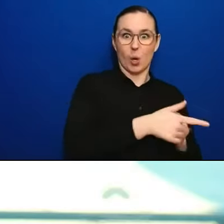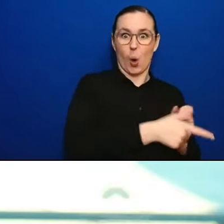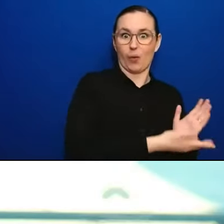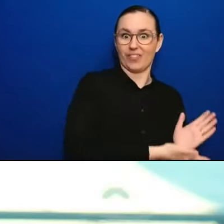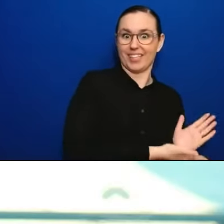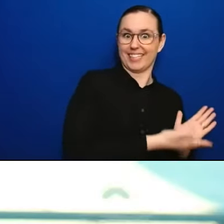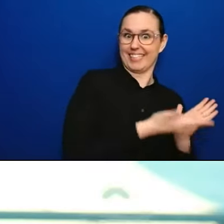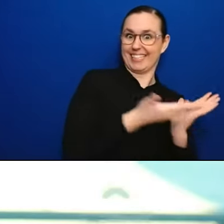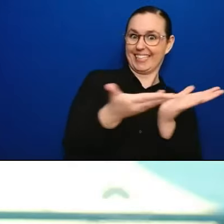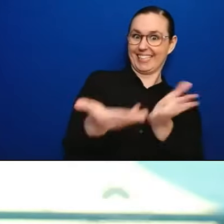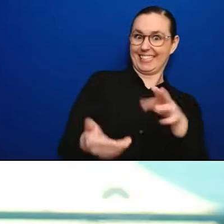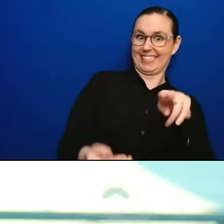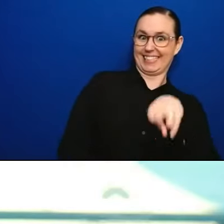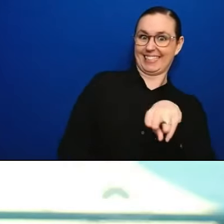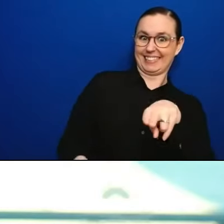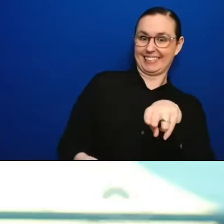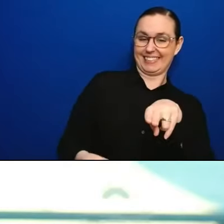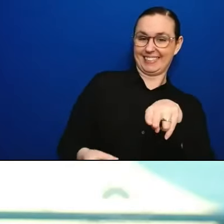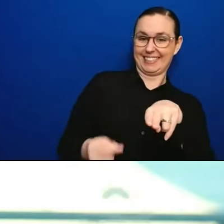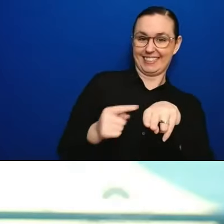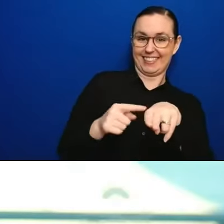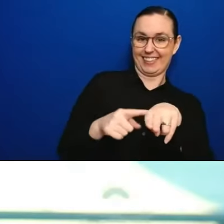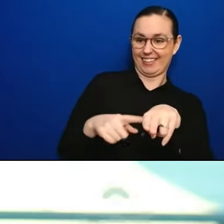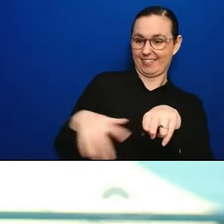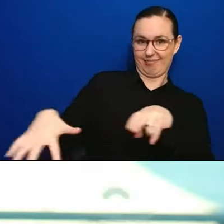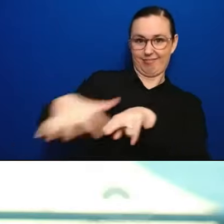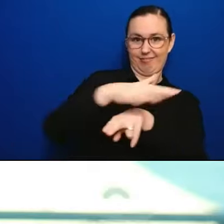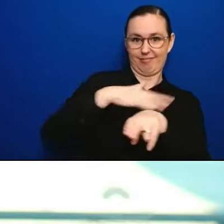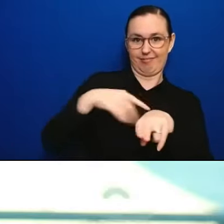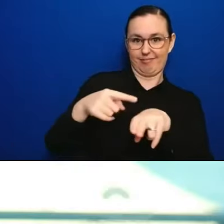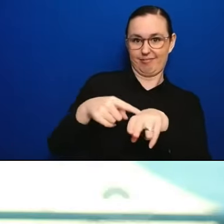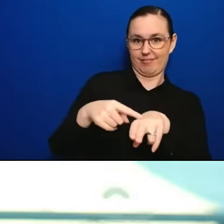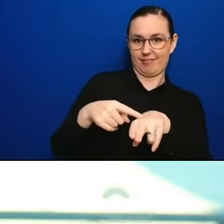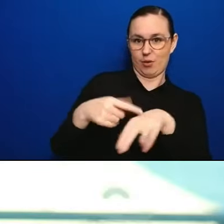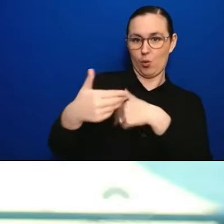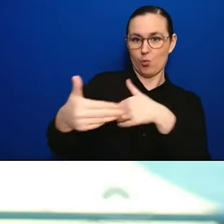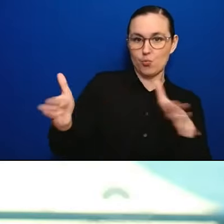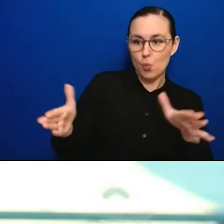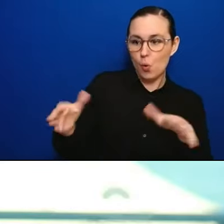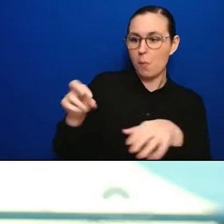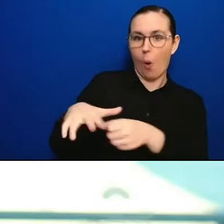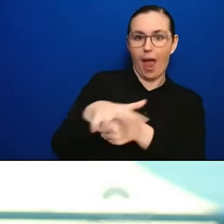But there's been no